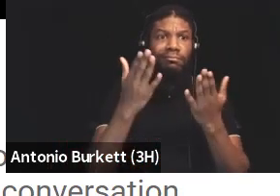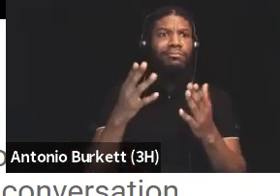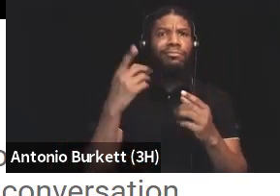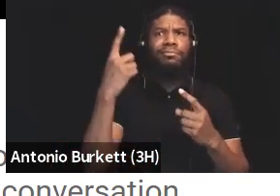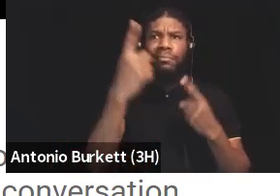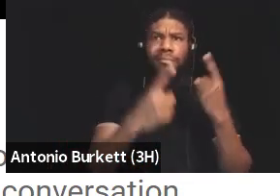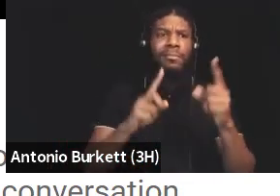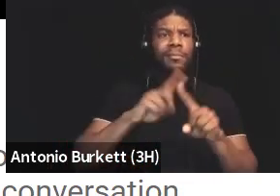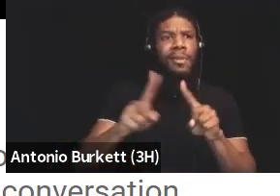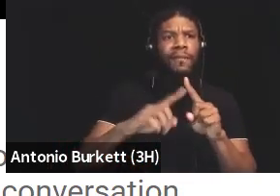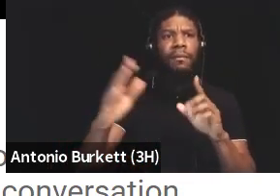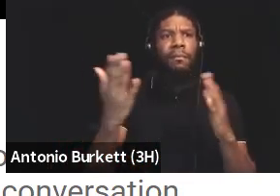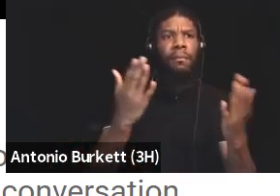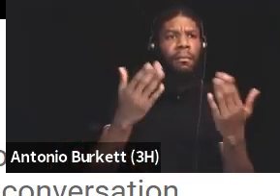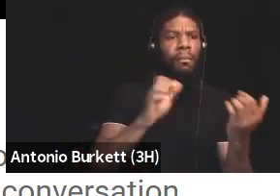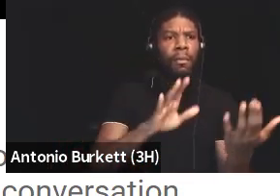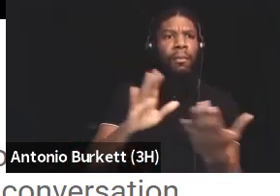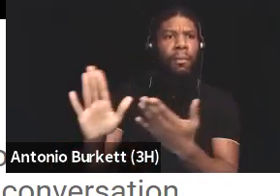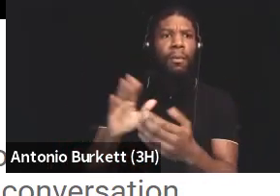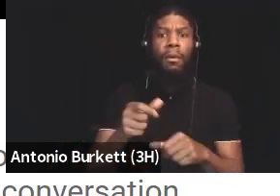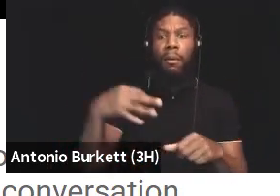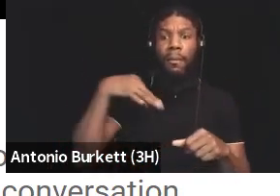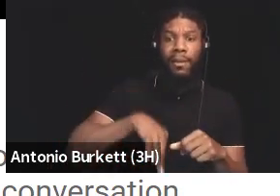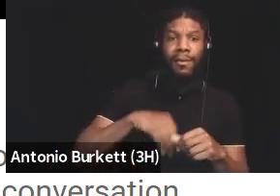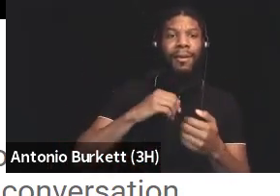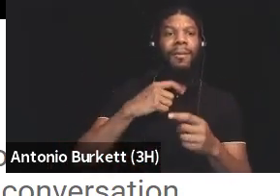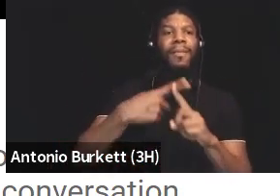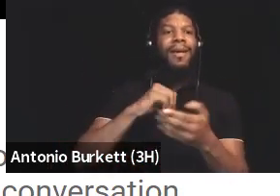but also that you can give because I know that, through my collaboration with others,